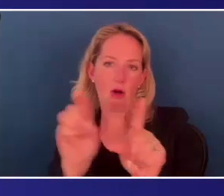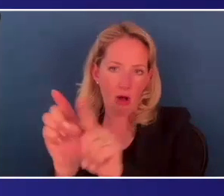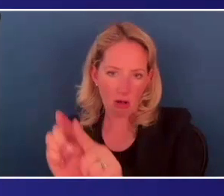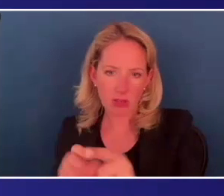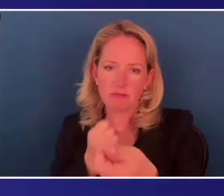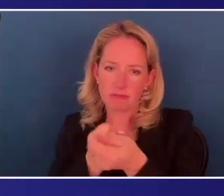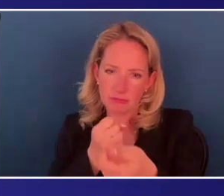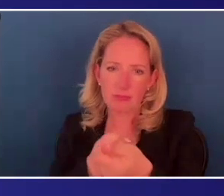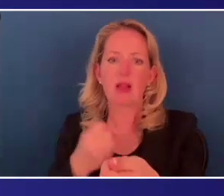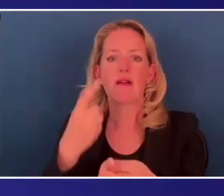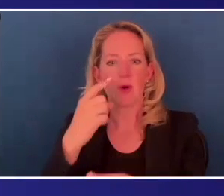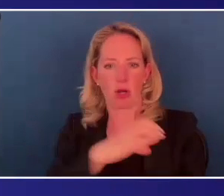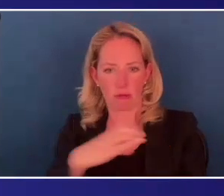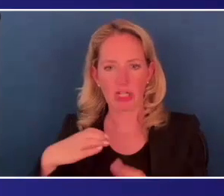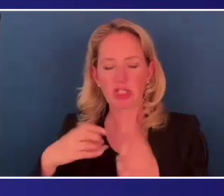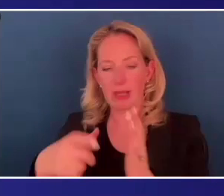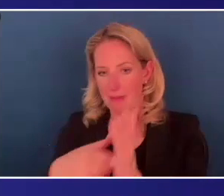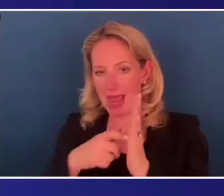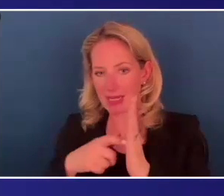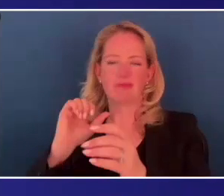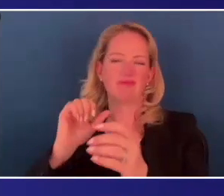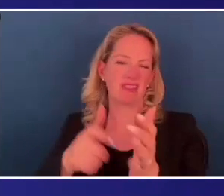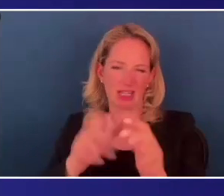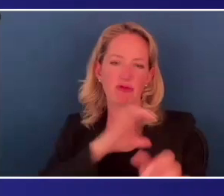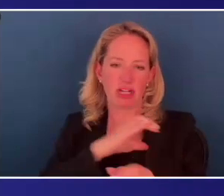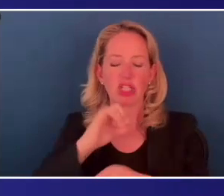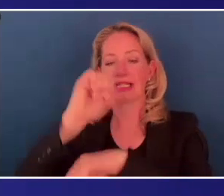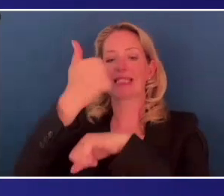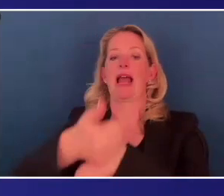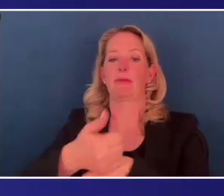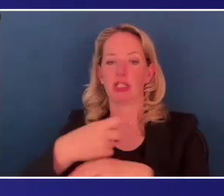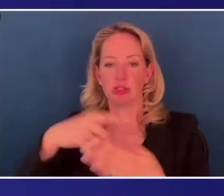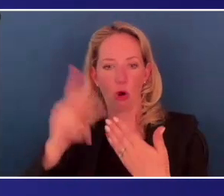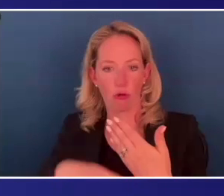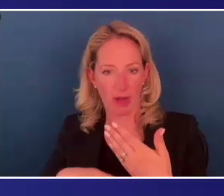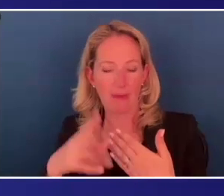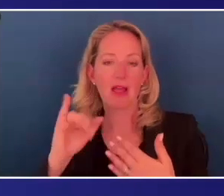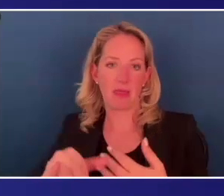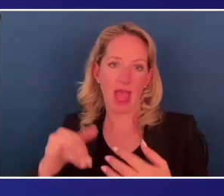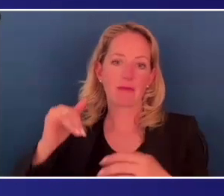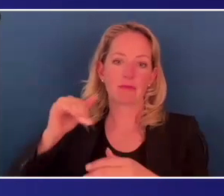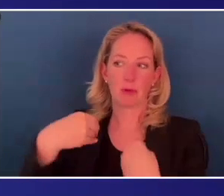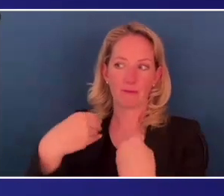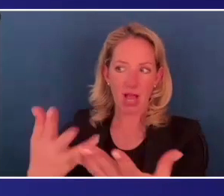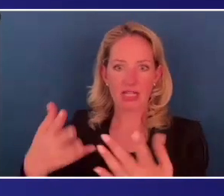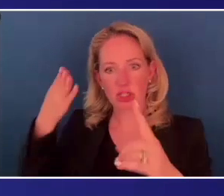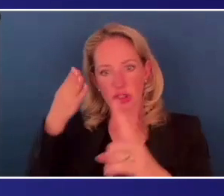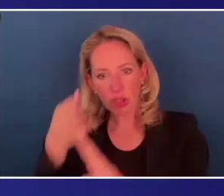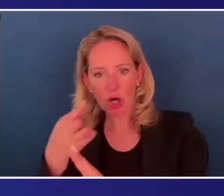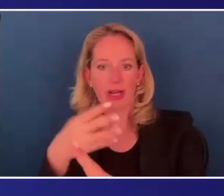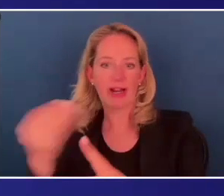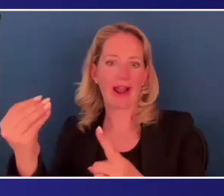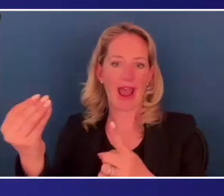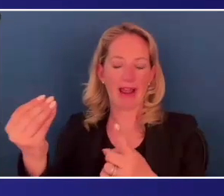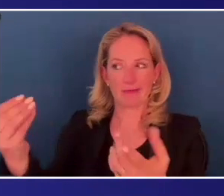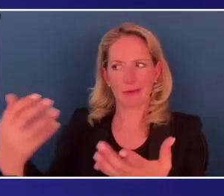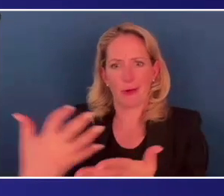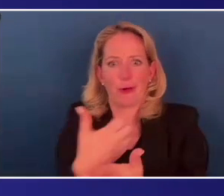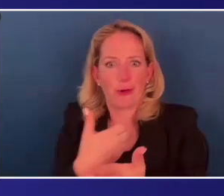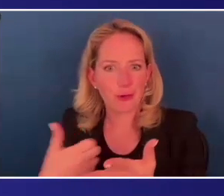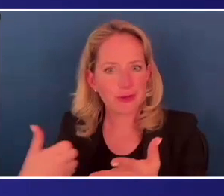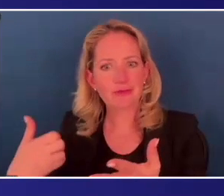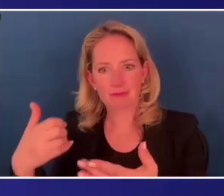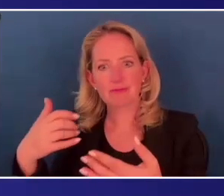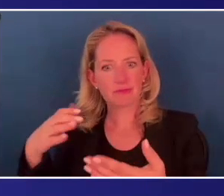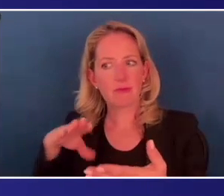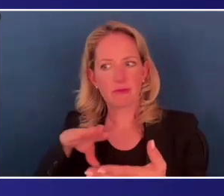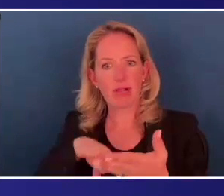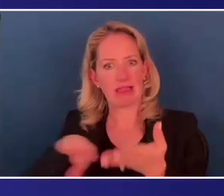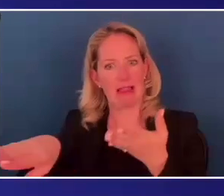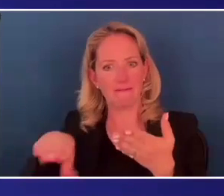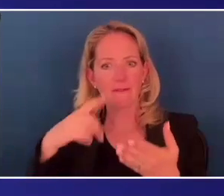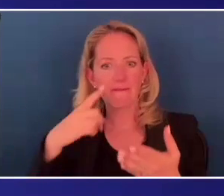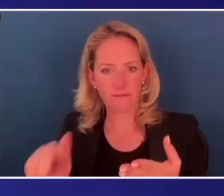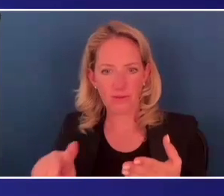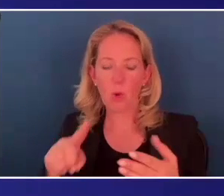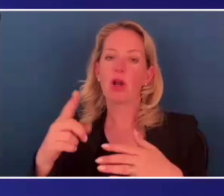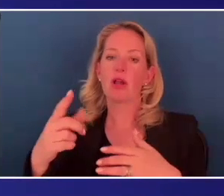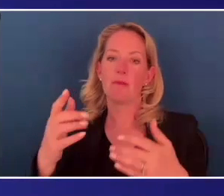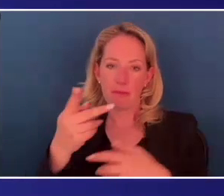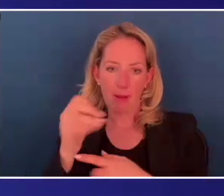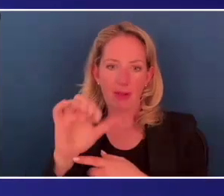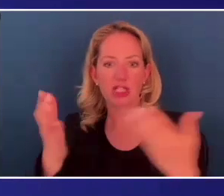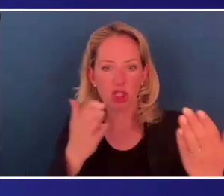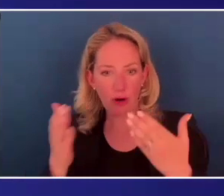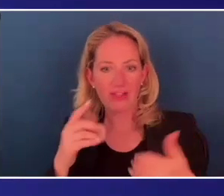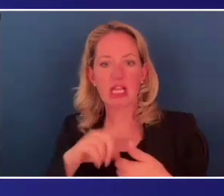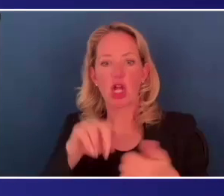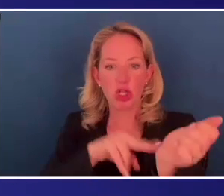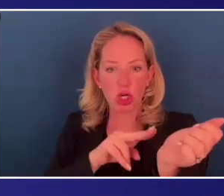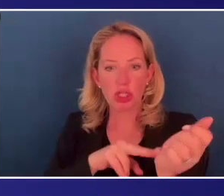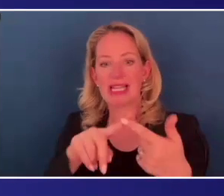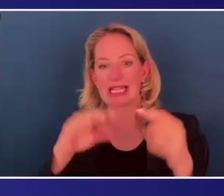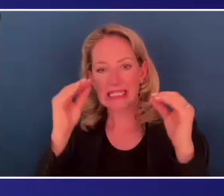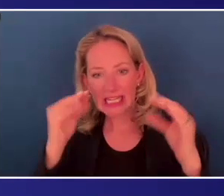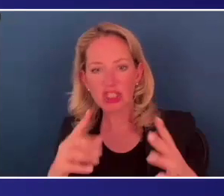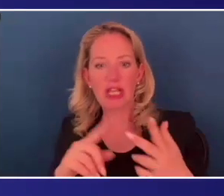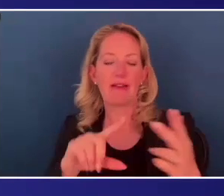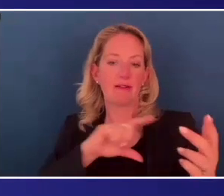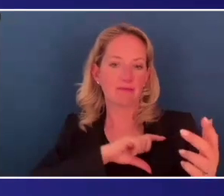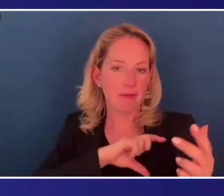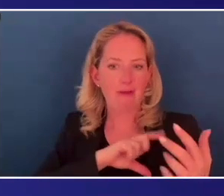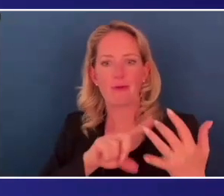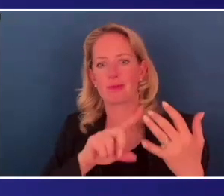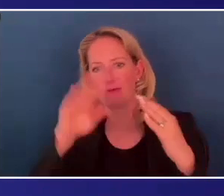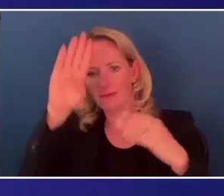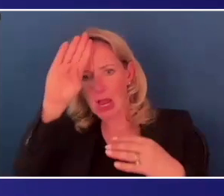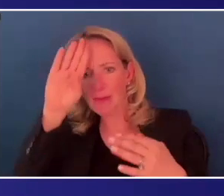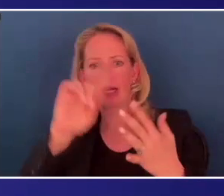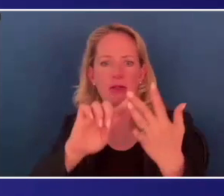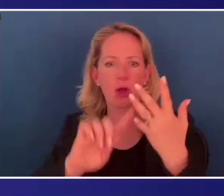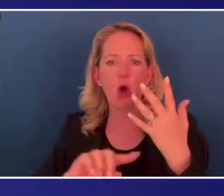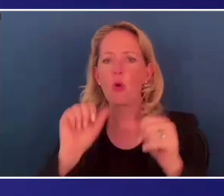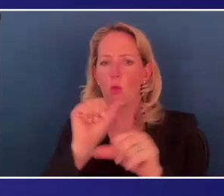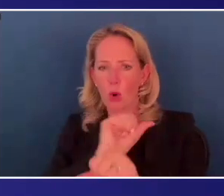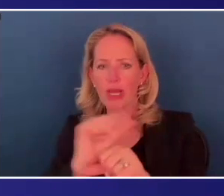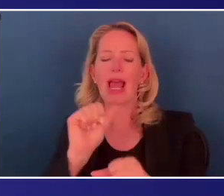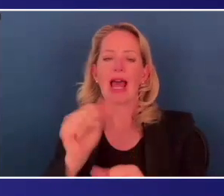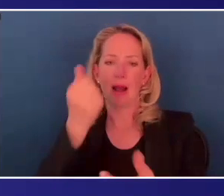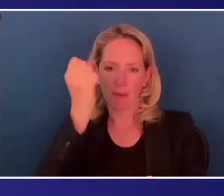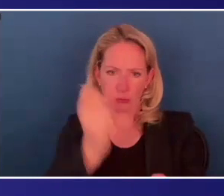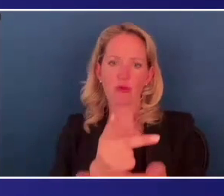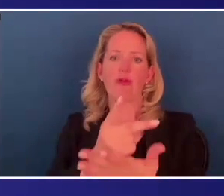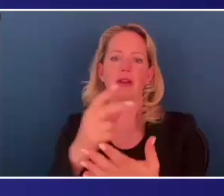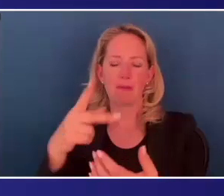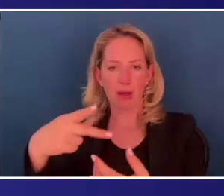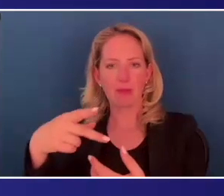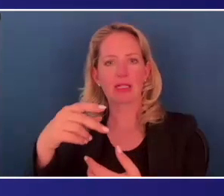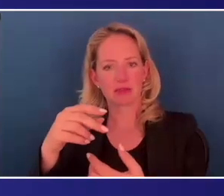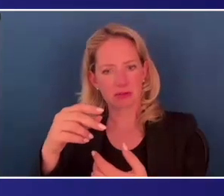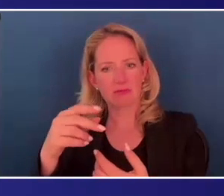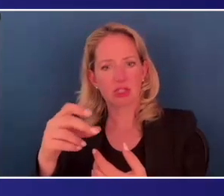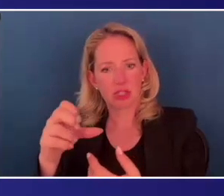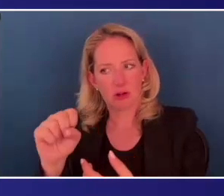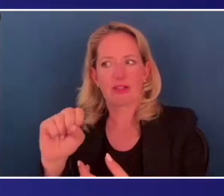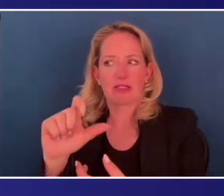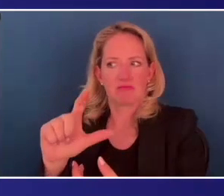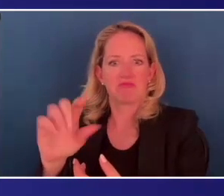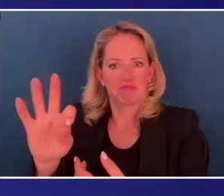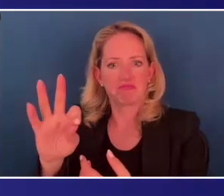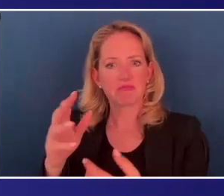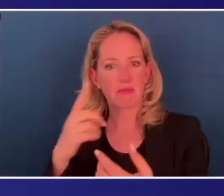Alright, can you actually established program that provides targeted and earned relief to borrowers serving their communities in careers like law enforcement, firefighting, military service, nursing, or teaching, working at approved public service employers as outlined in the PSLF statutory framework.